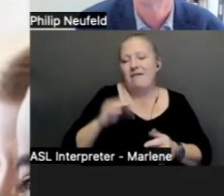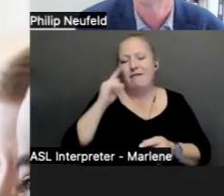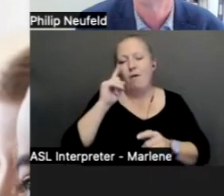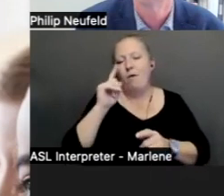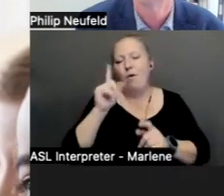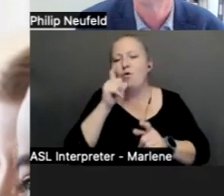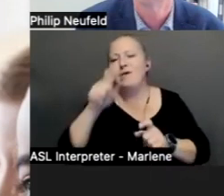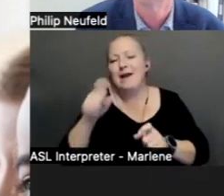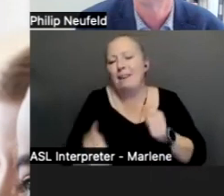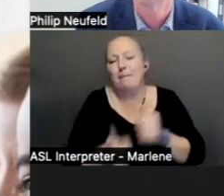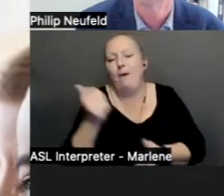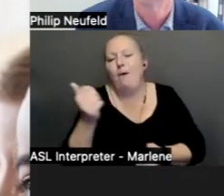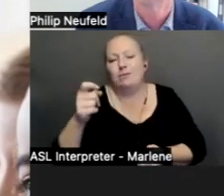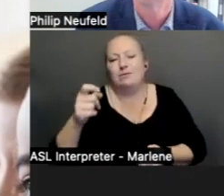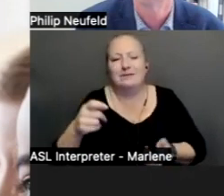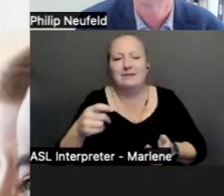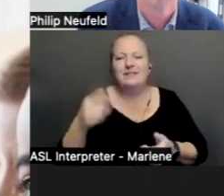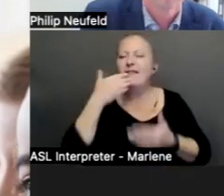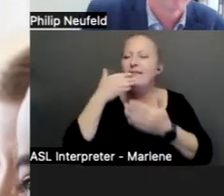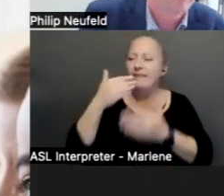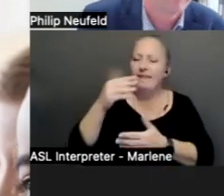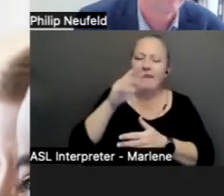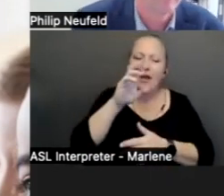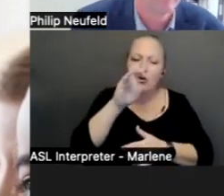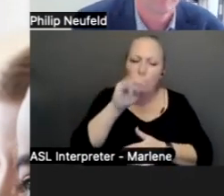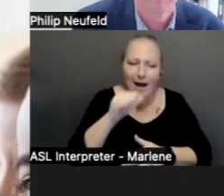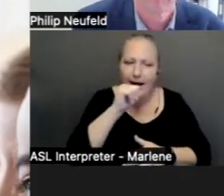Thank you, Raena. I wanna ask a question not specifically connected to fiber because